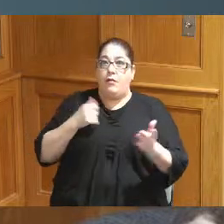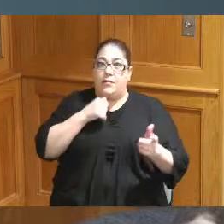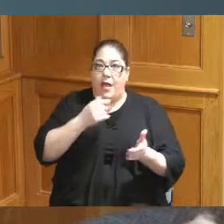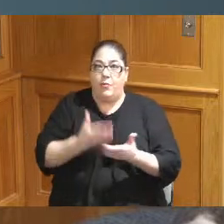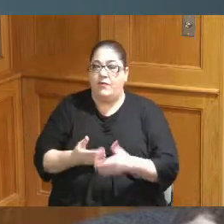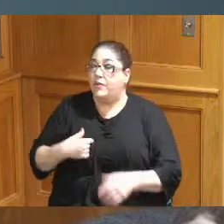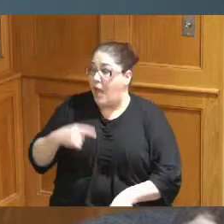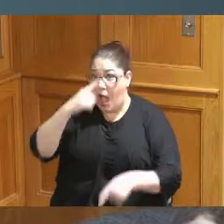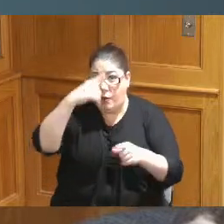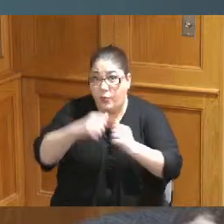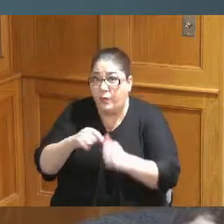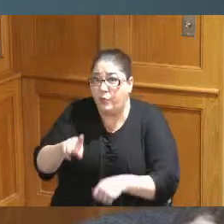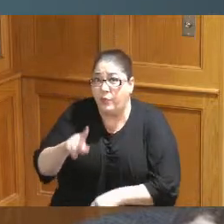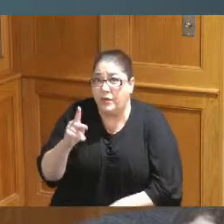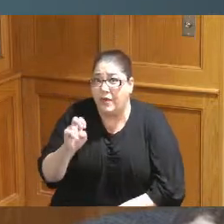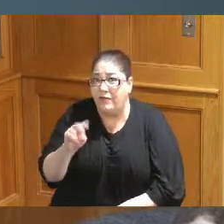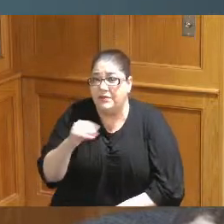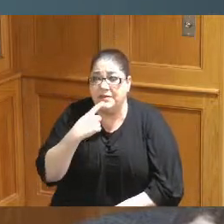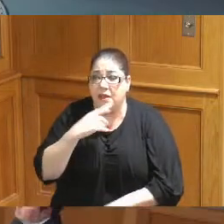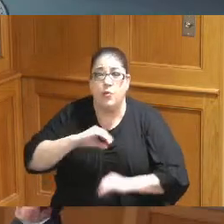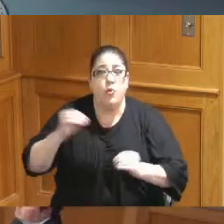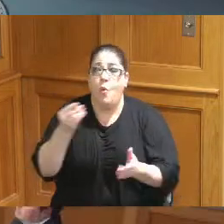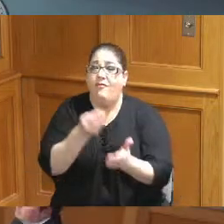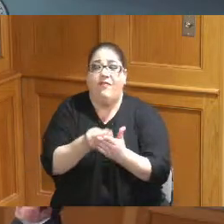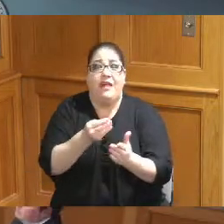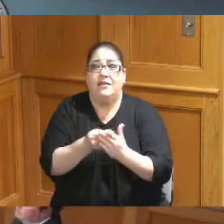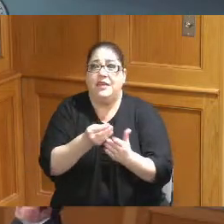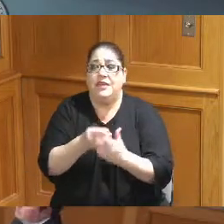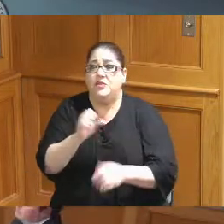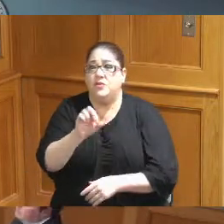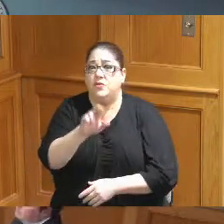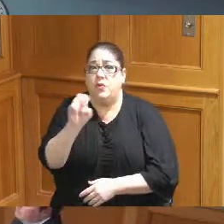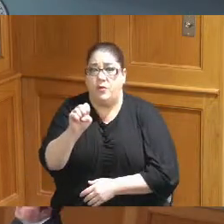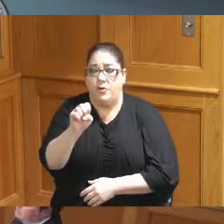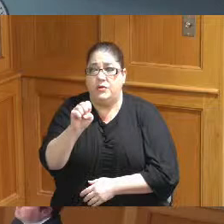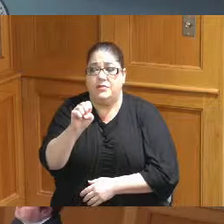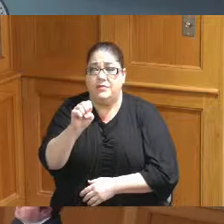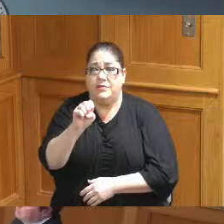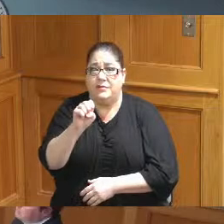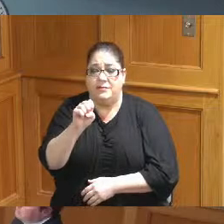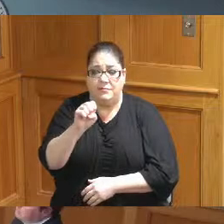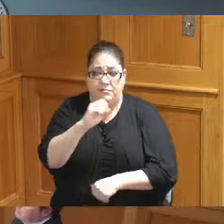with you completely there is no funding source that has been identified for a program to Target